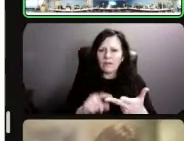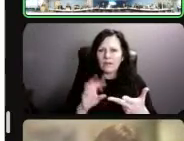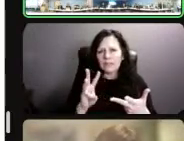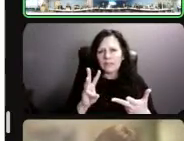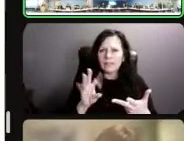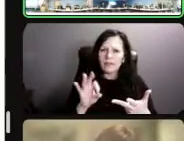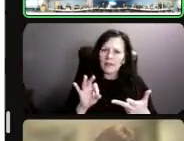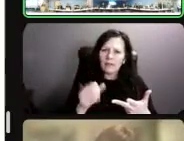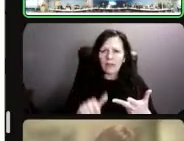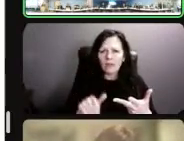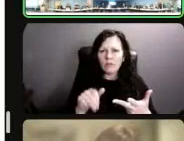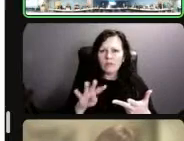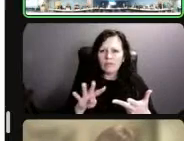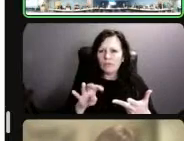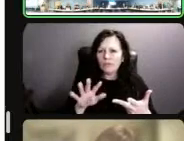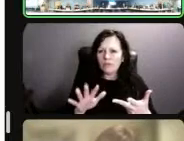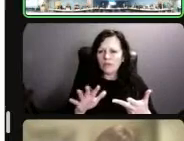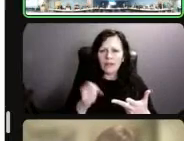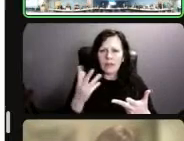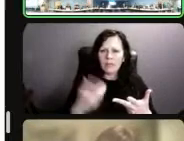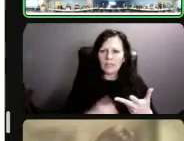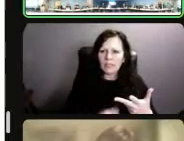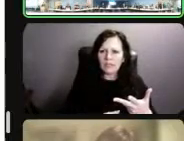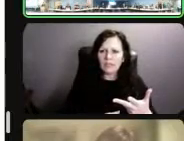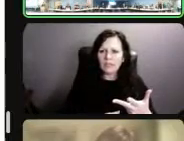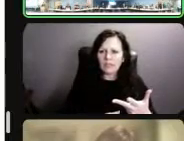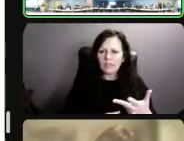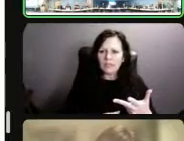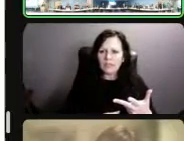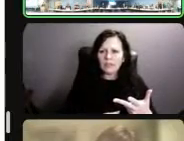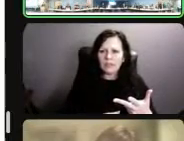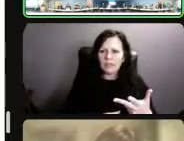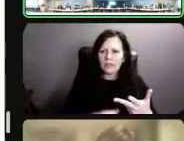STILL KNOW HOW MANY